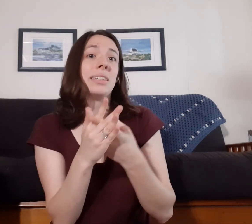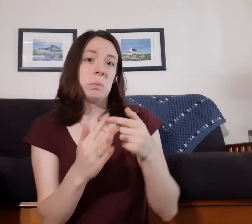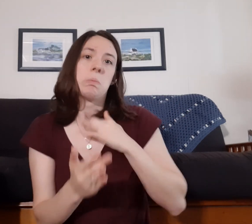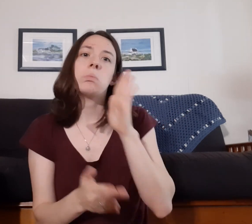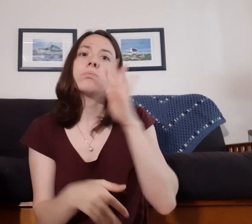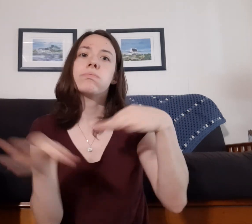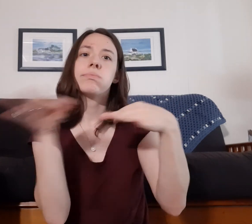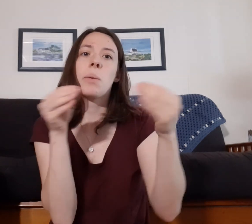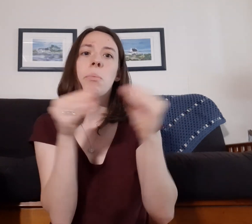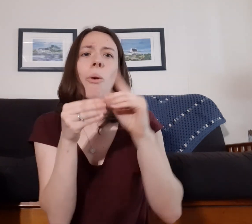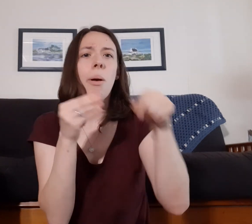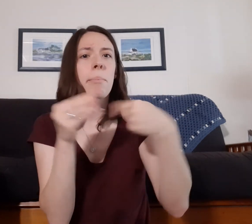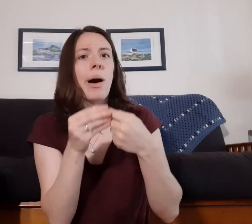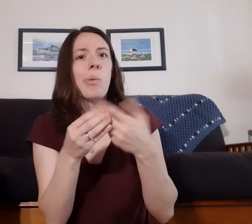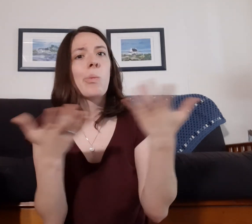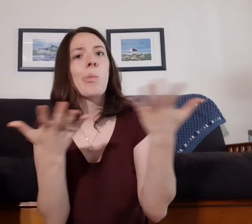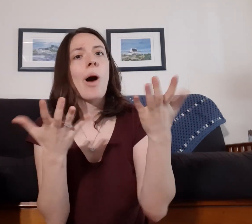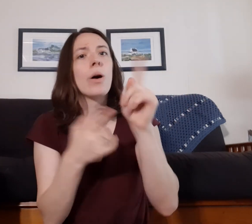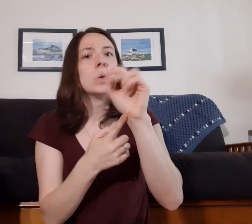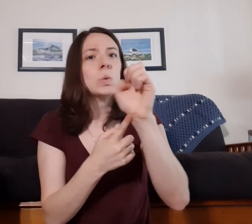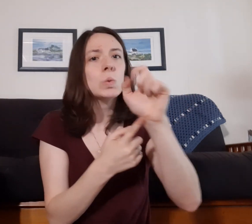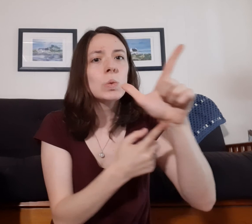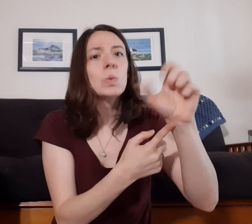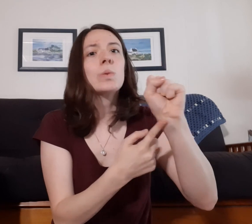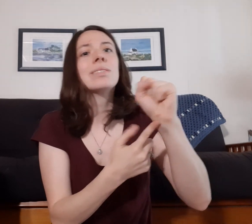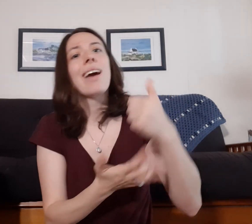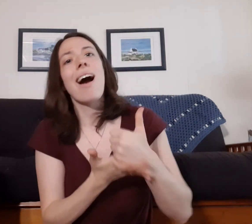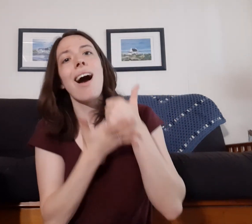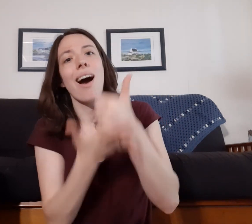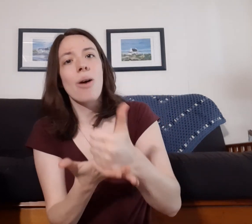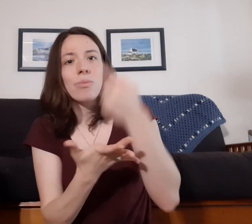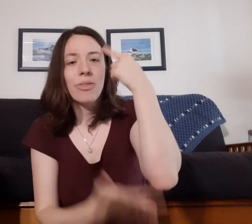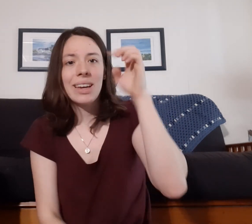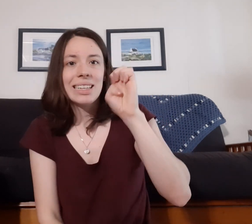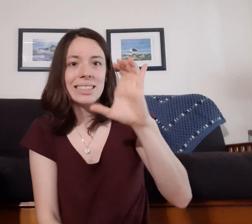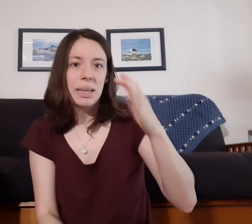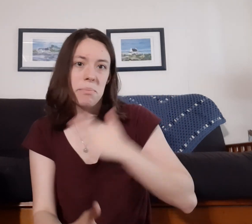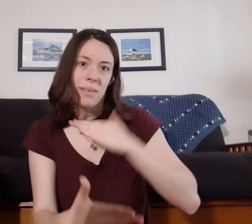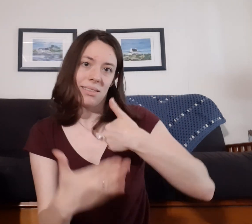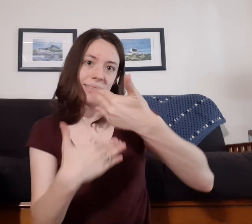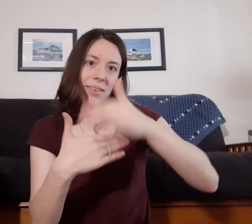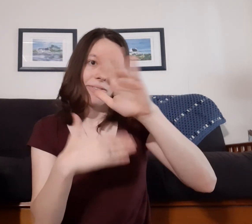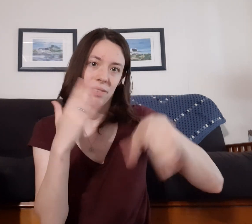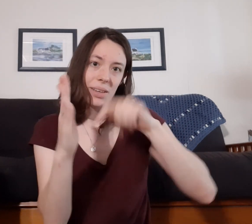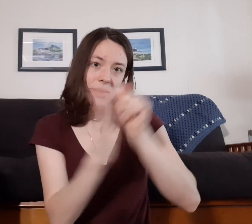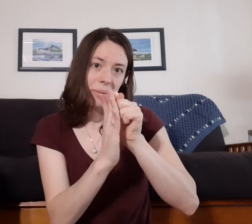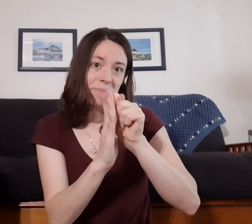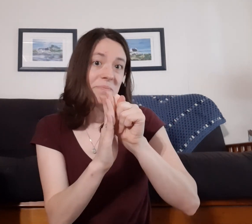I'll explain more about what tools can be helpful for Elimination Communication in my next video.